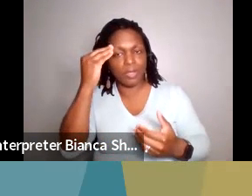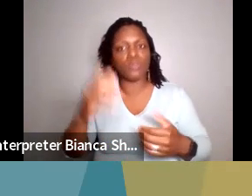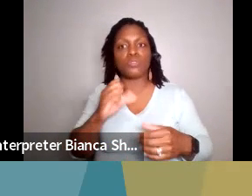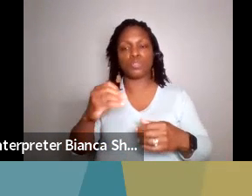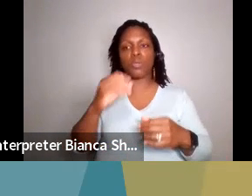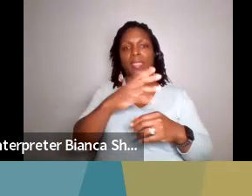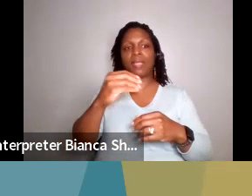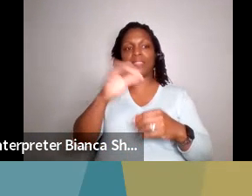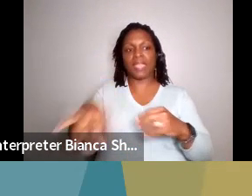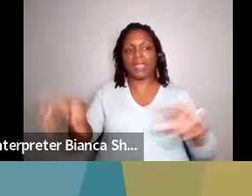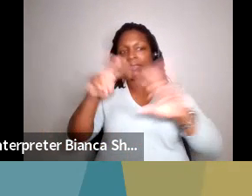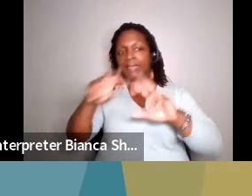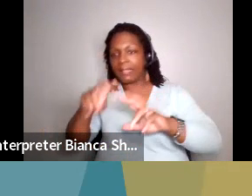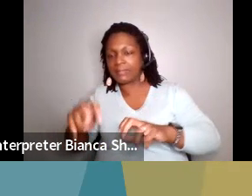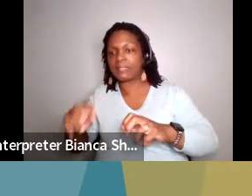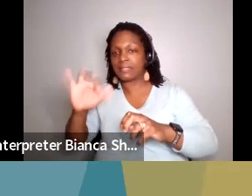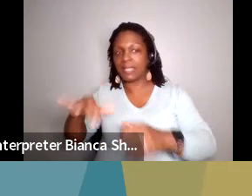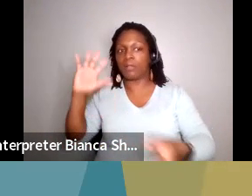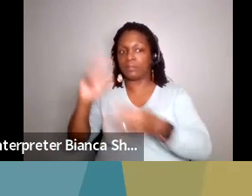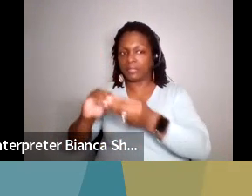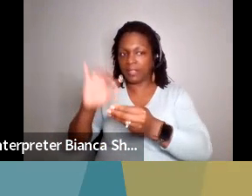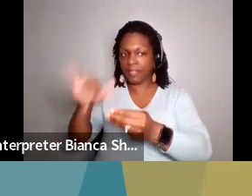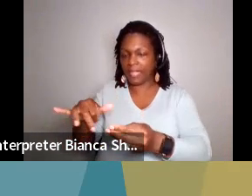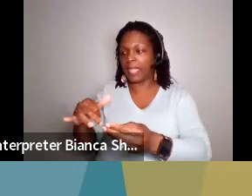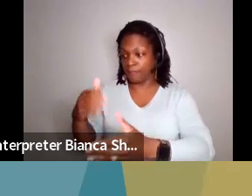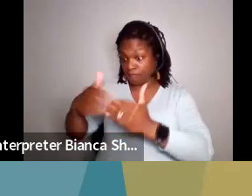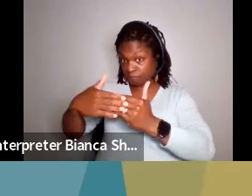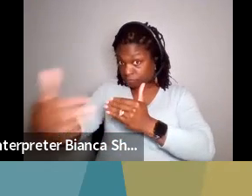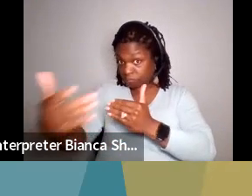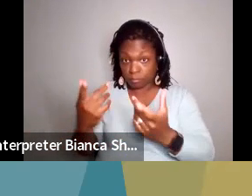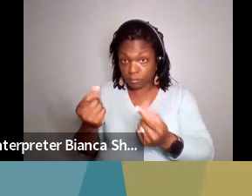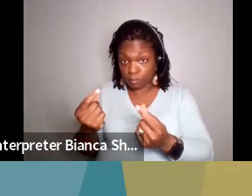So you know they may come back and say here you know here's 2 options that you have that based on of our assessment.